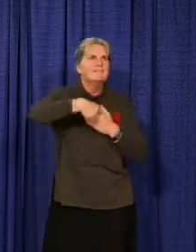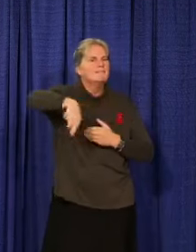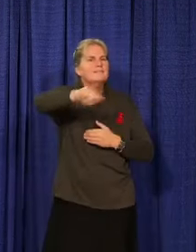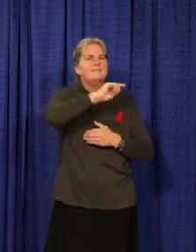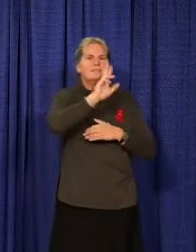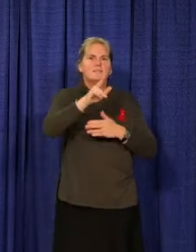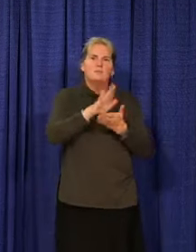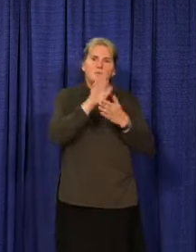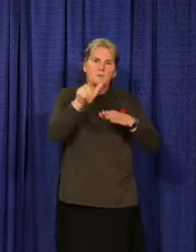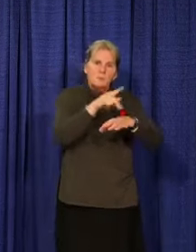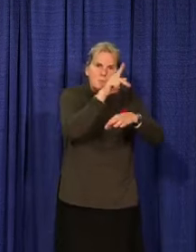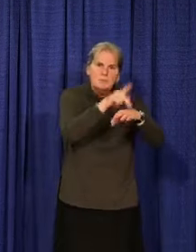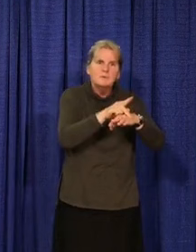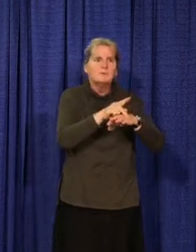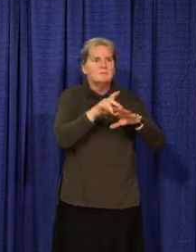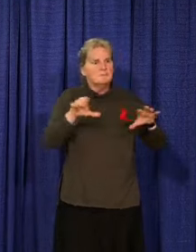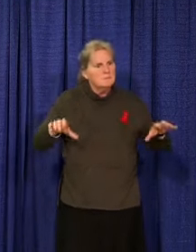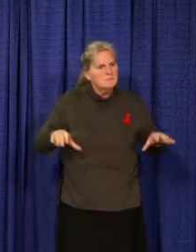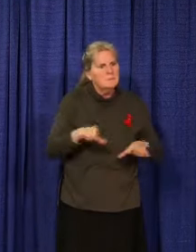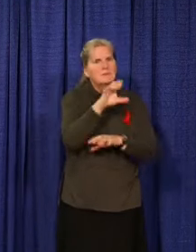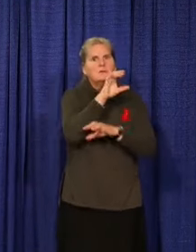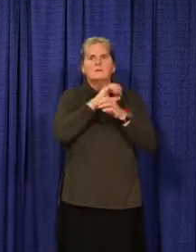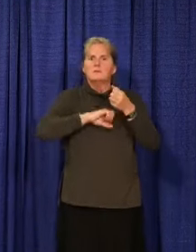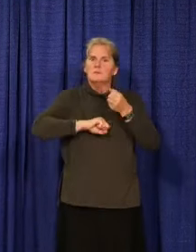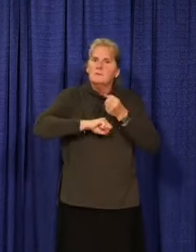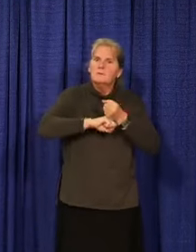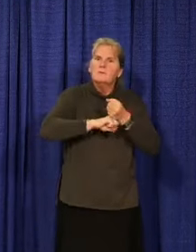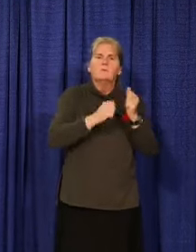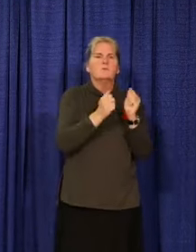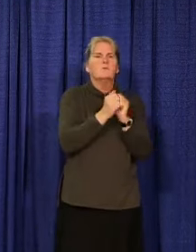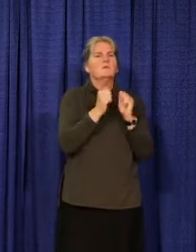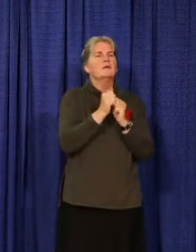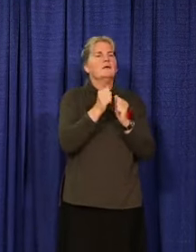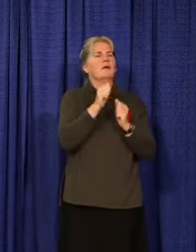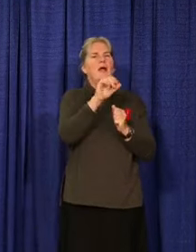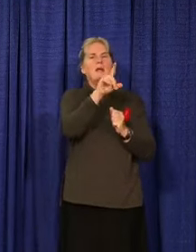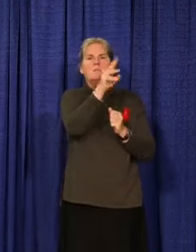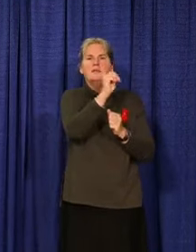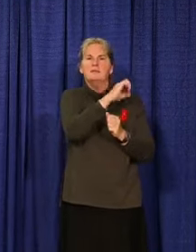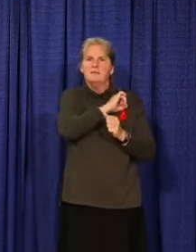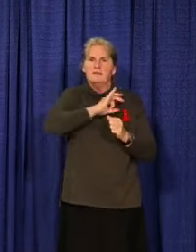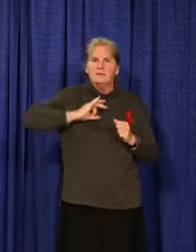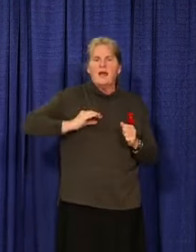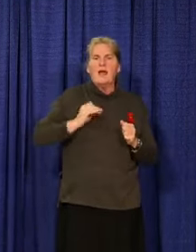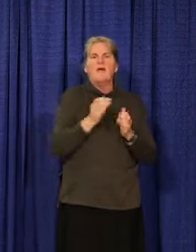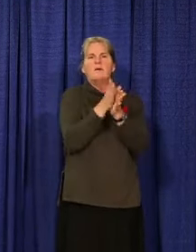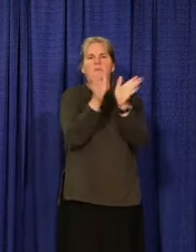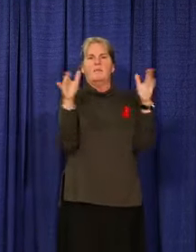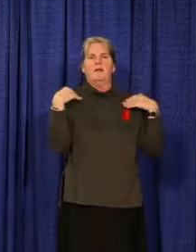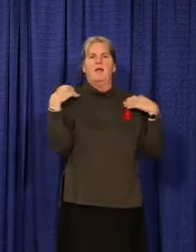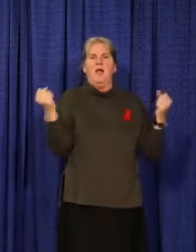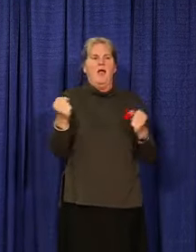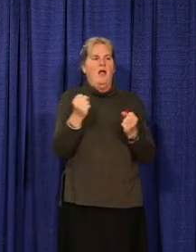principals who have been working hard to support -- with the support of the central administration staff and public